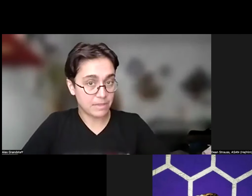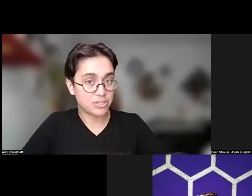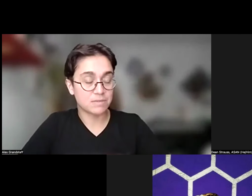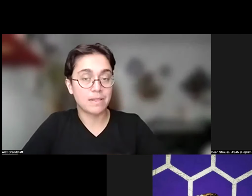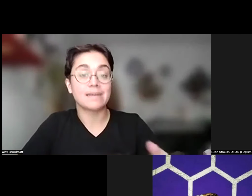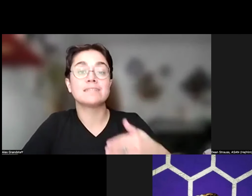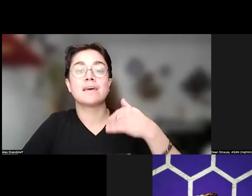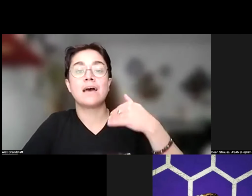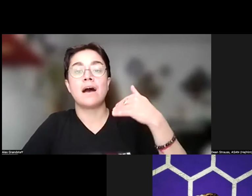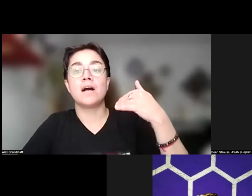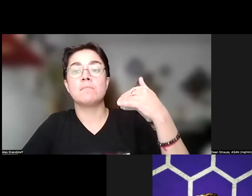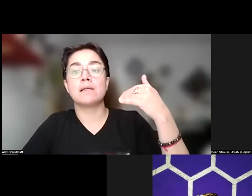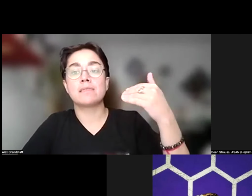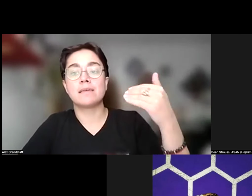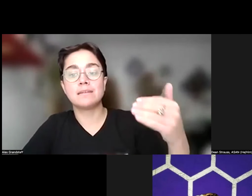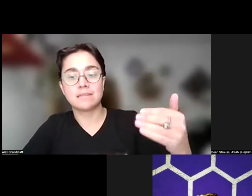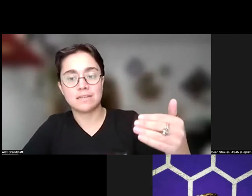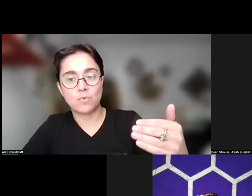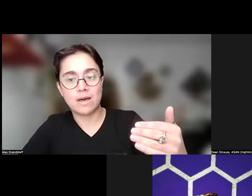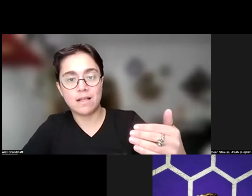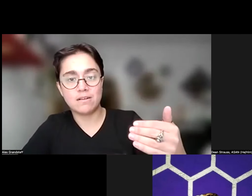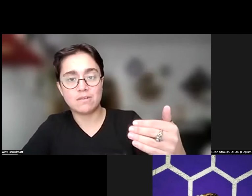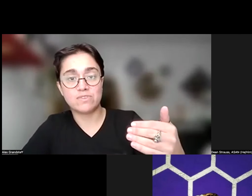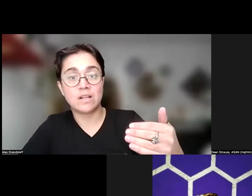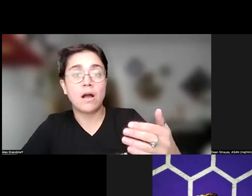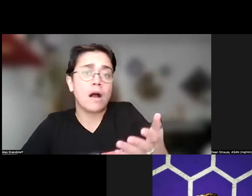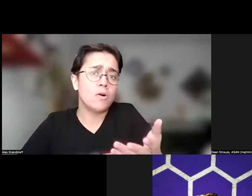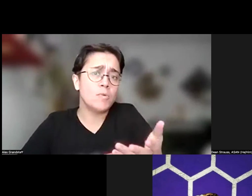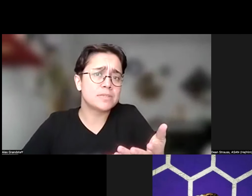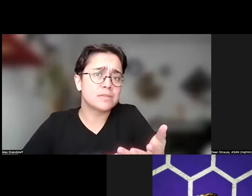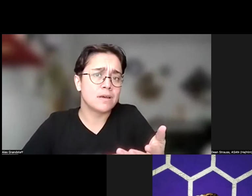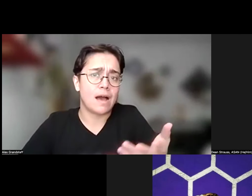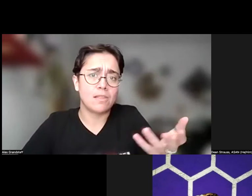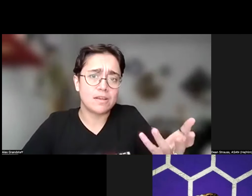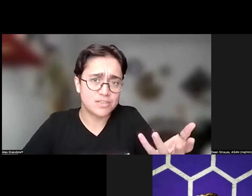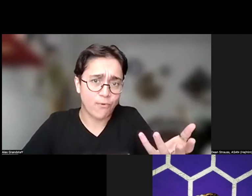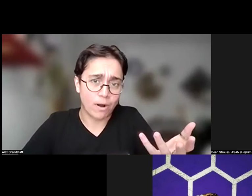Things like malicious compliance, that?